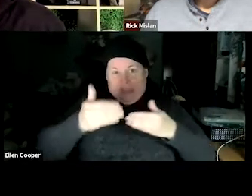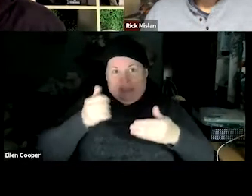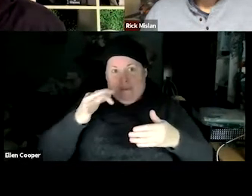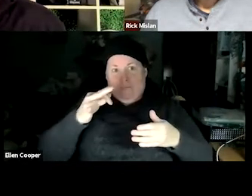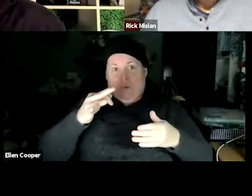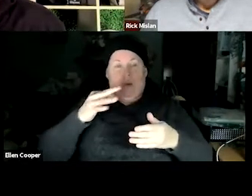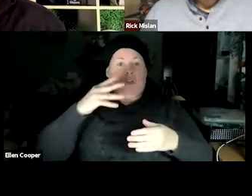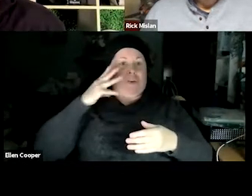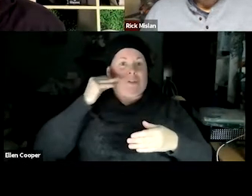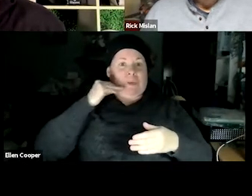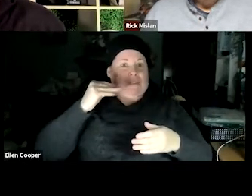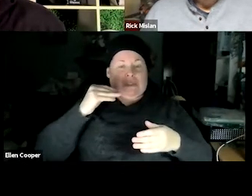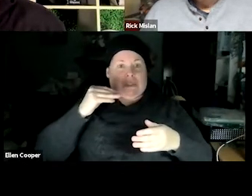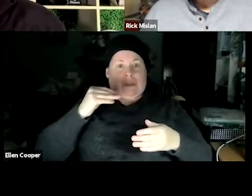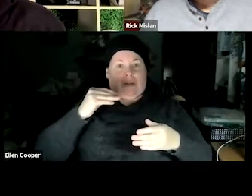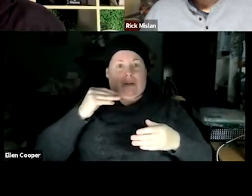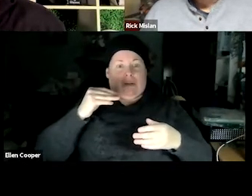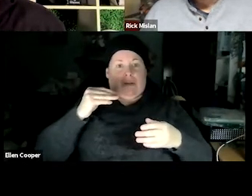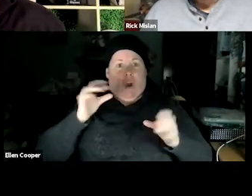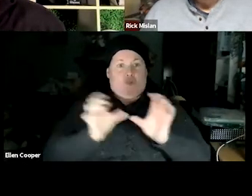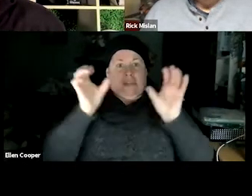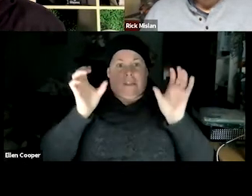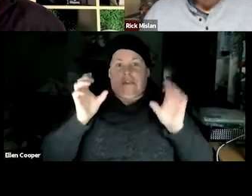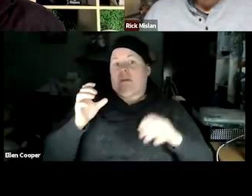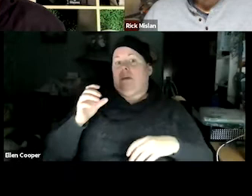Rick Mislan: So you'll be having, you know, I do actually talk about the loop,